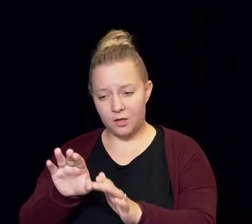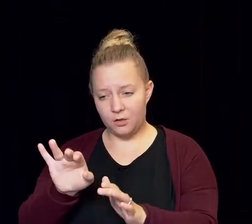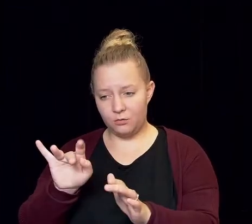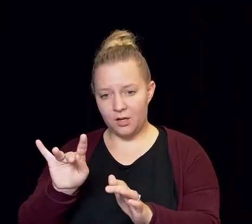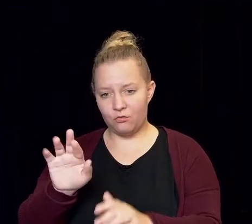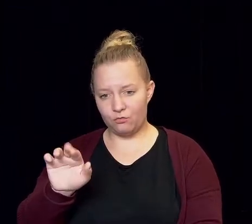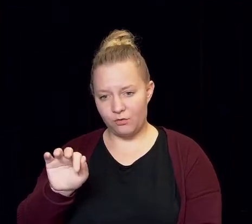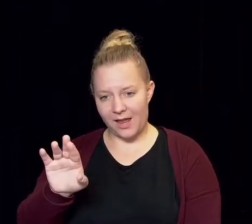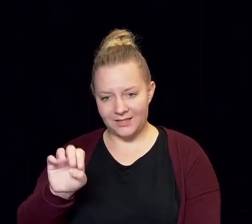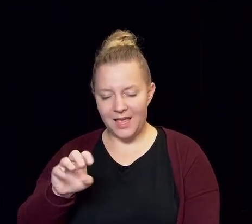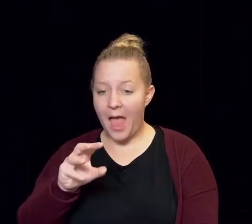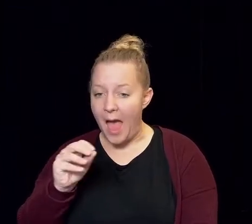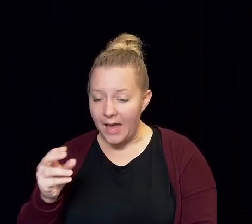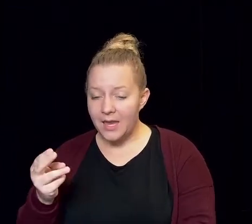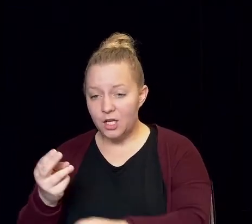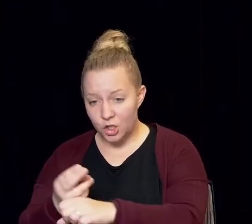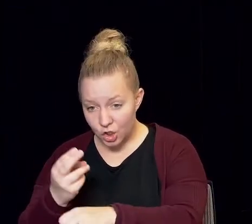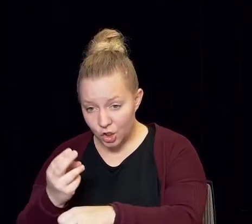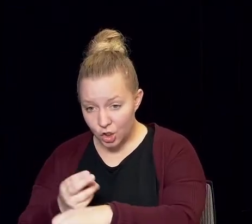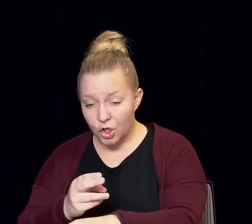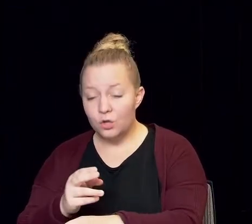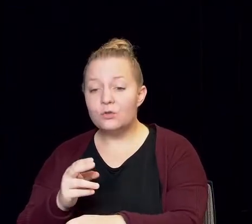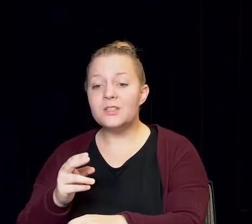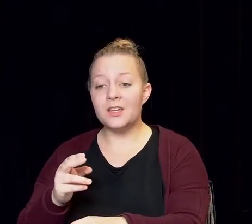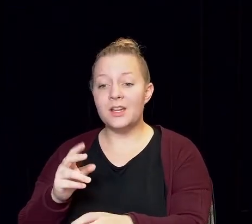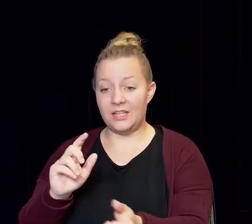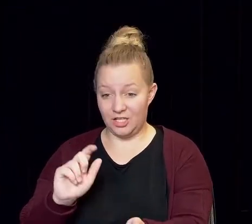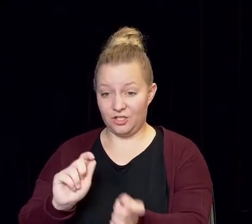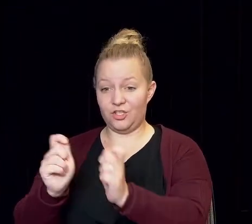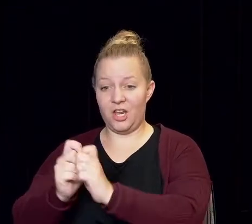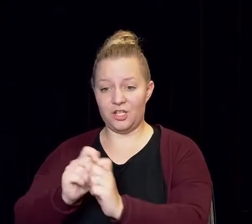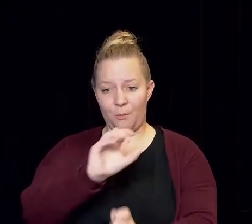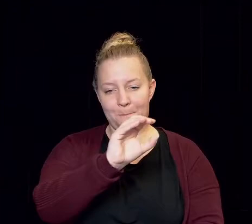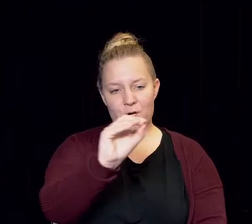And, we're going to use them to convert percent's into fractions, which you have seen before, but now